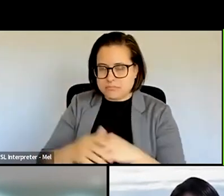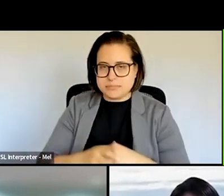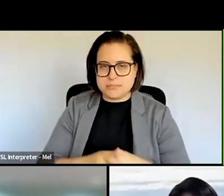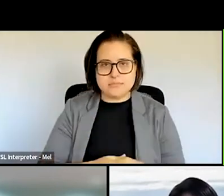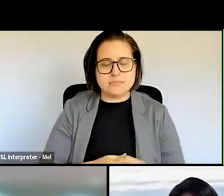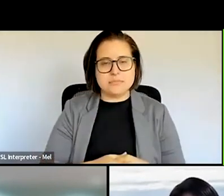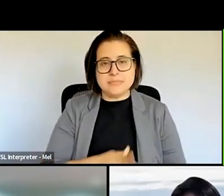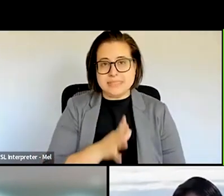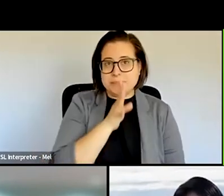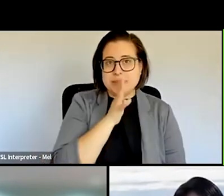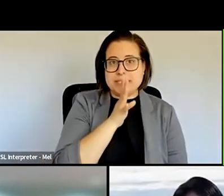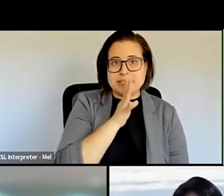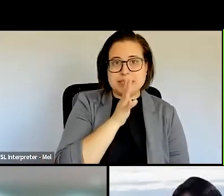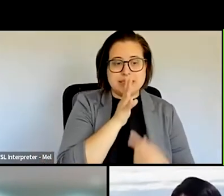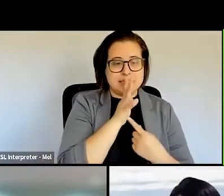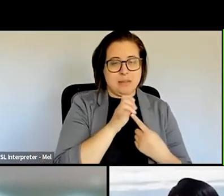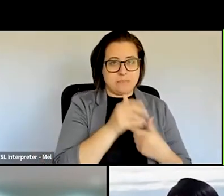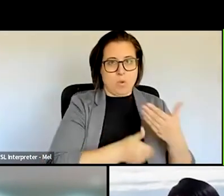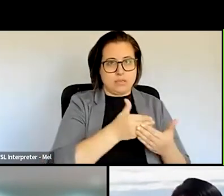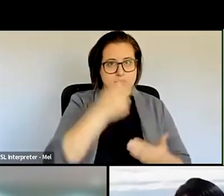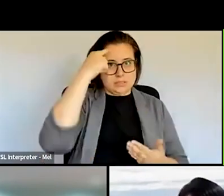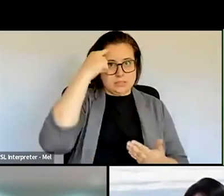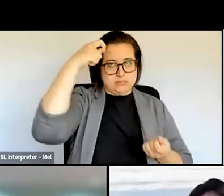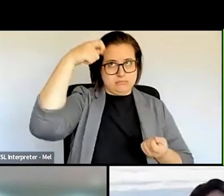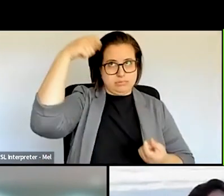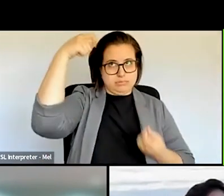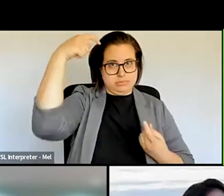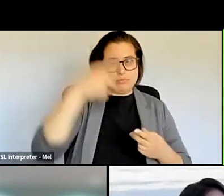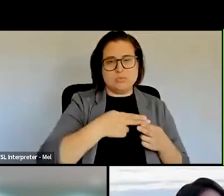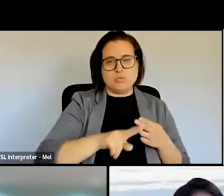and working memory that's something I think the AI community would do well to take in.